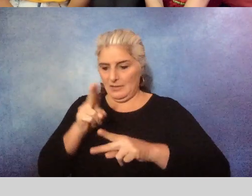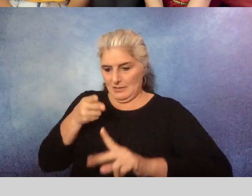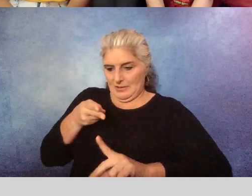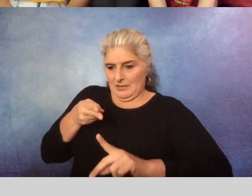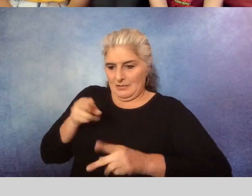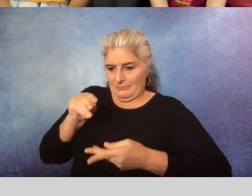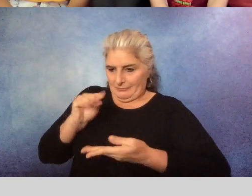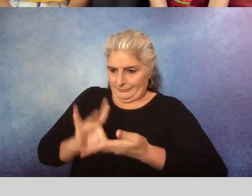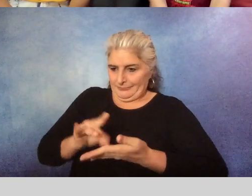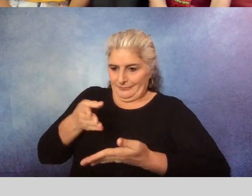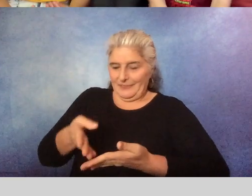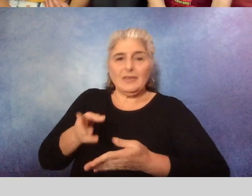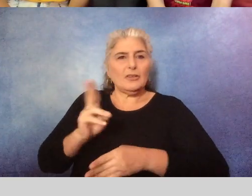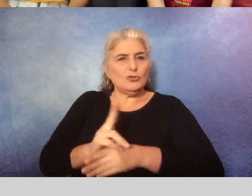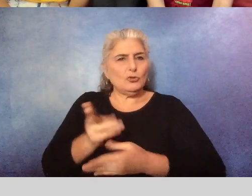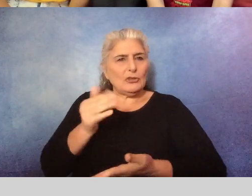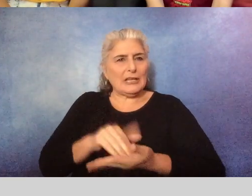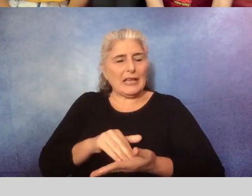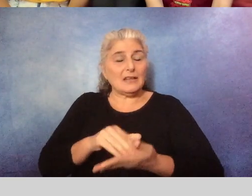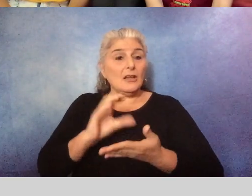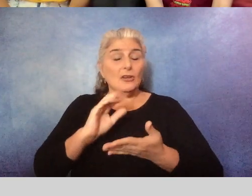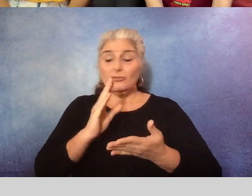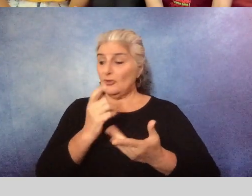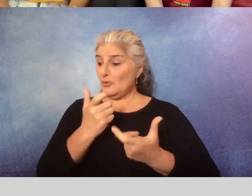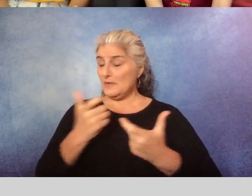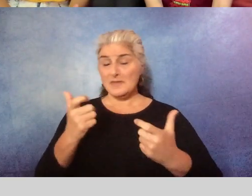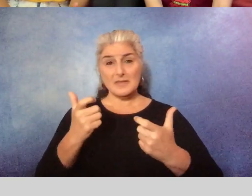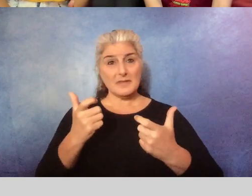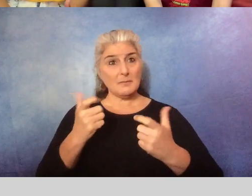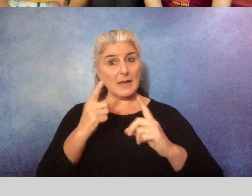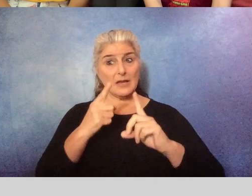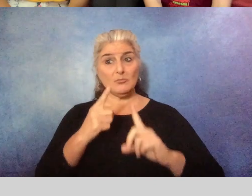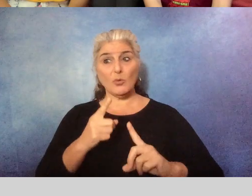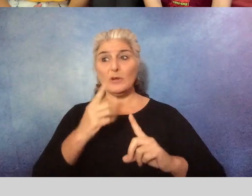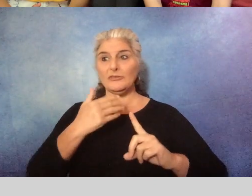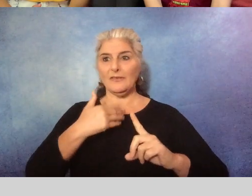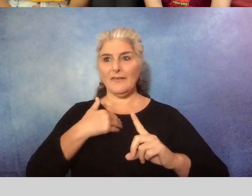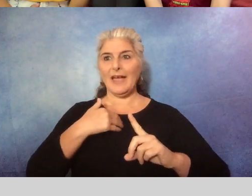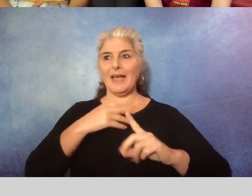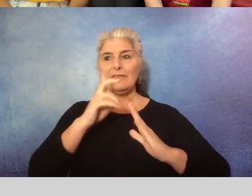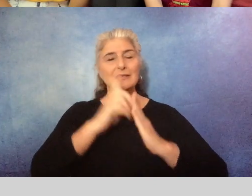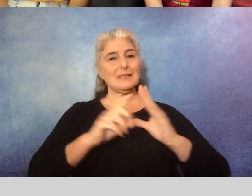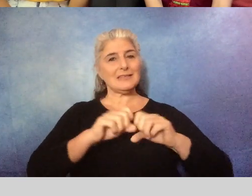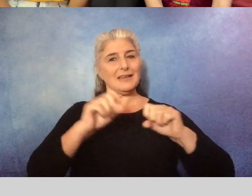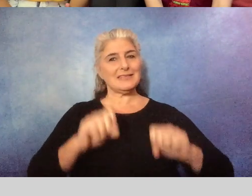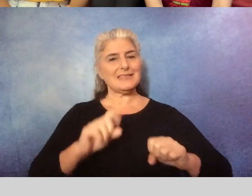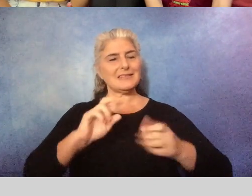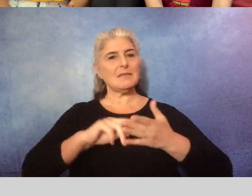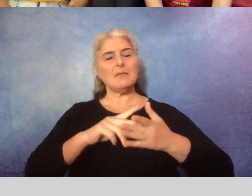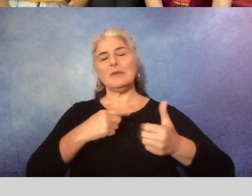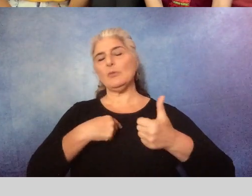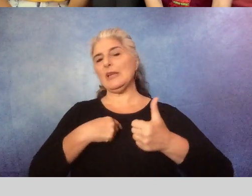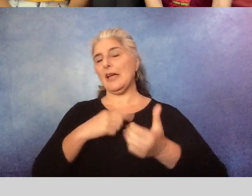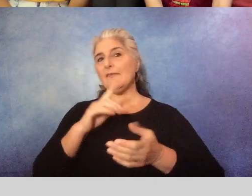So the main points of having a design system is that we have a source of truth